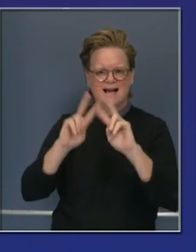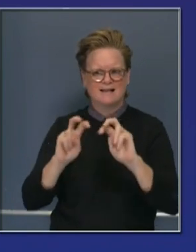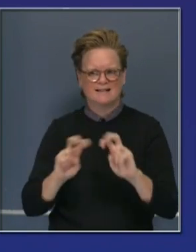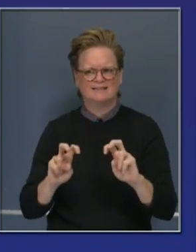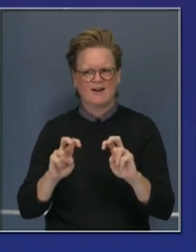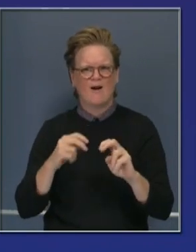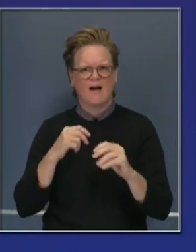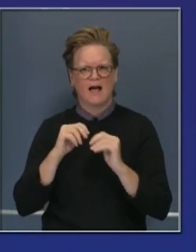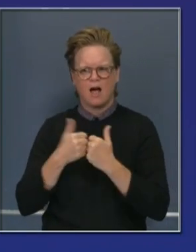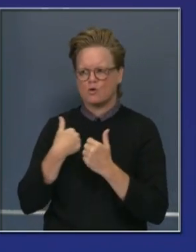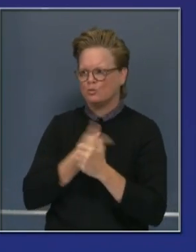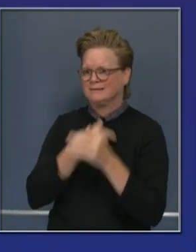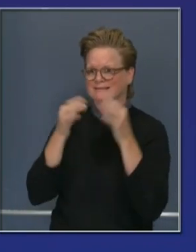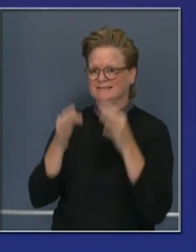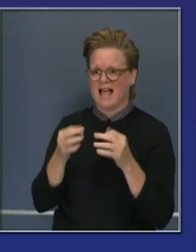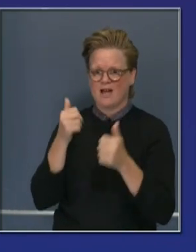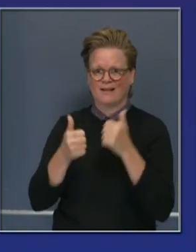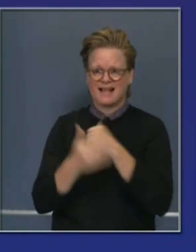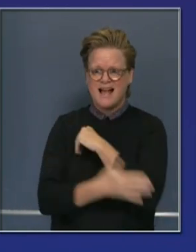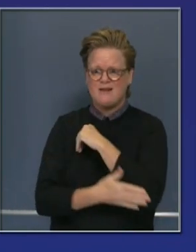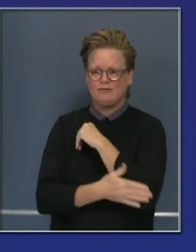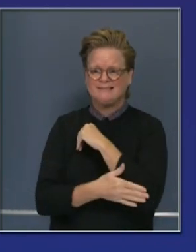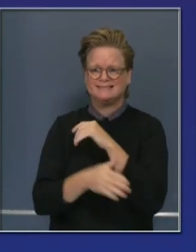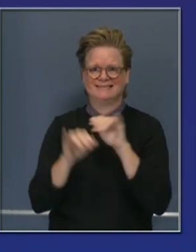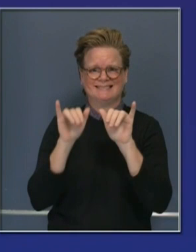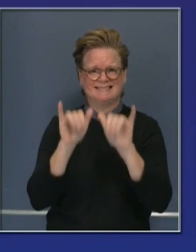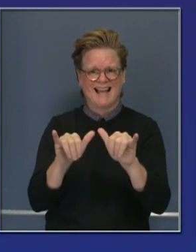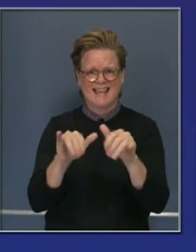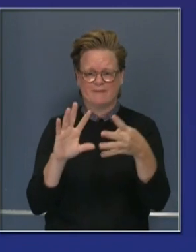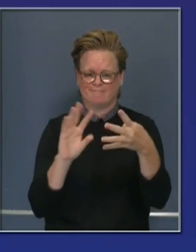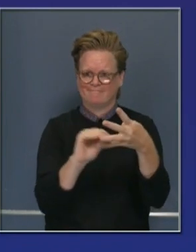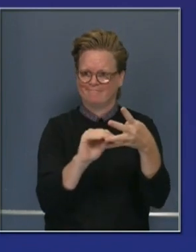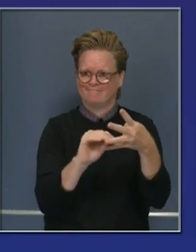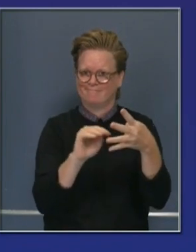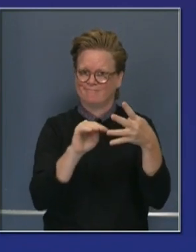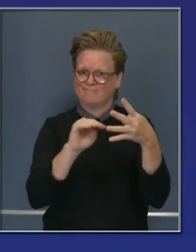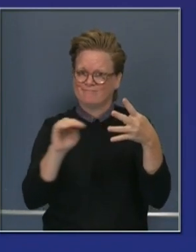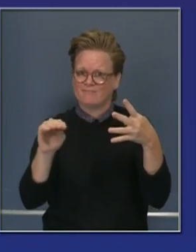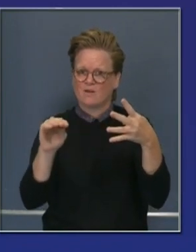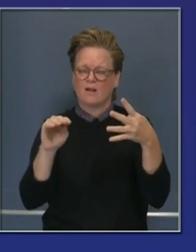MEASURE TO MOVE WITHIN TIERS. BUT THE ABILITY IN REAL TIME TO ADDRESS CRITERIA, CONDITIONS THAT MAY RADICALLY CHANGE IN